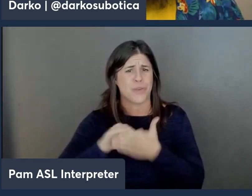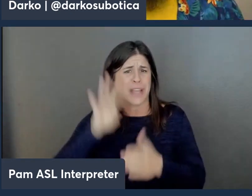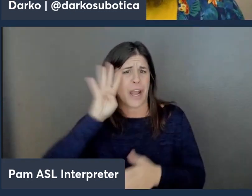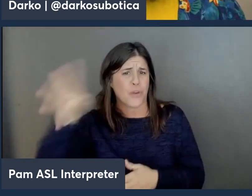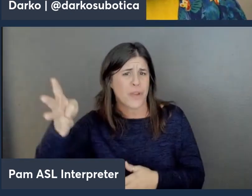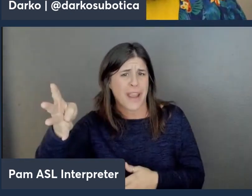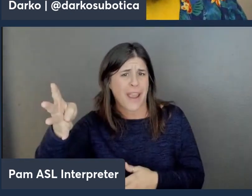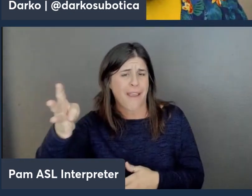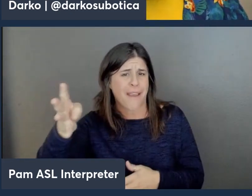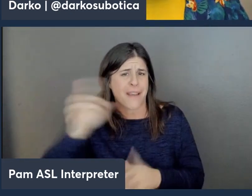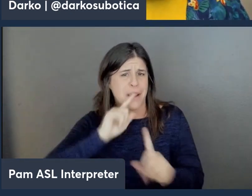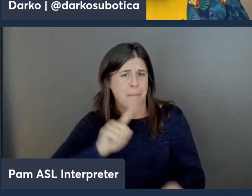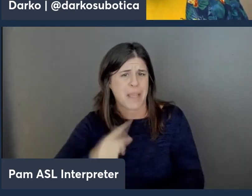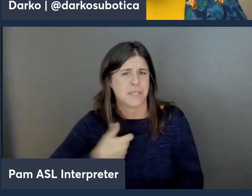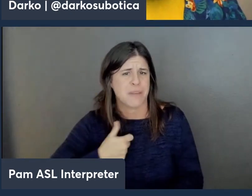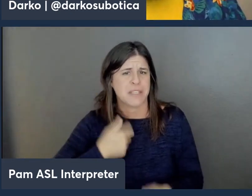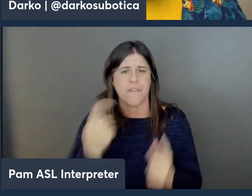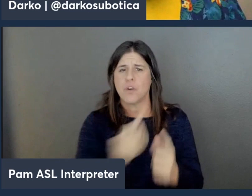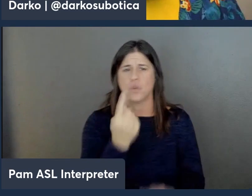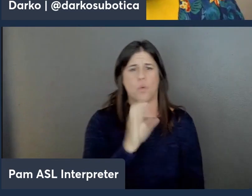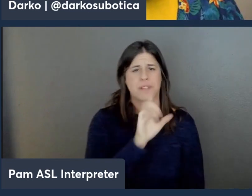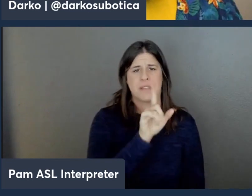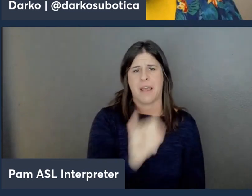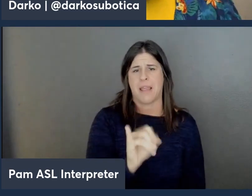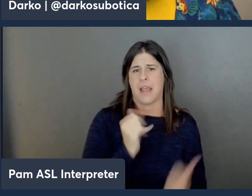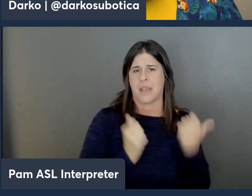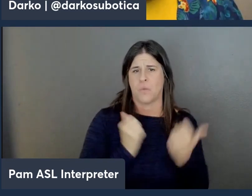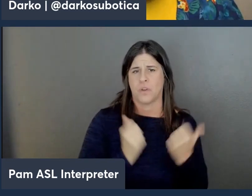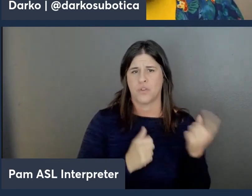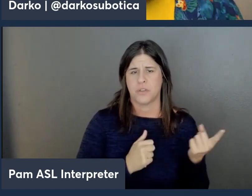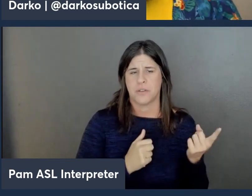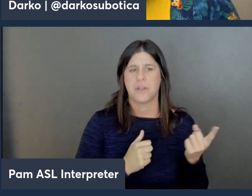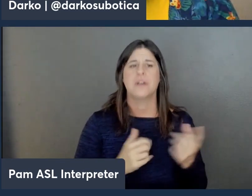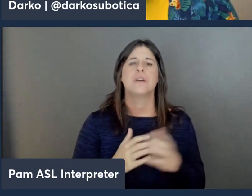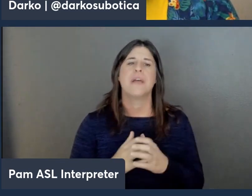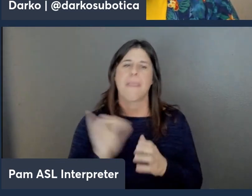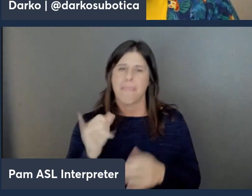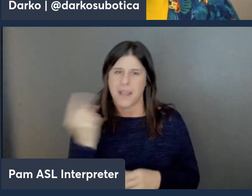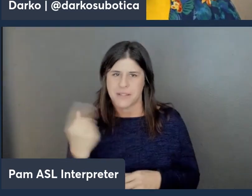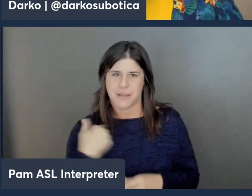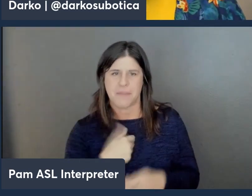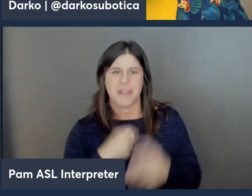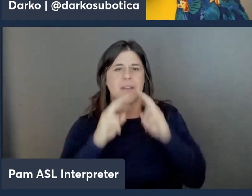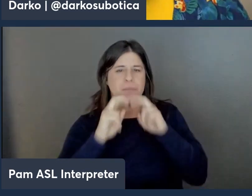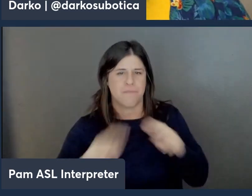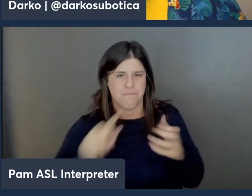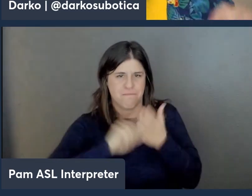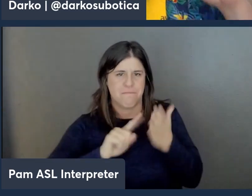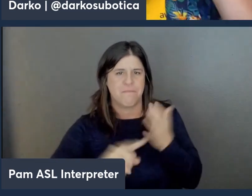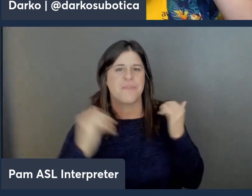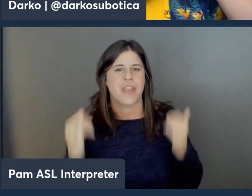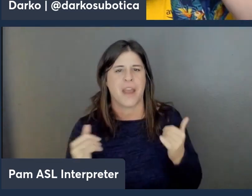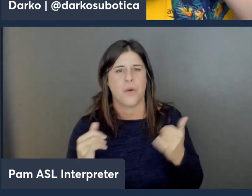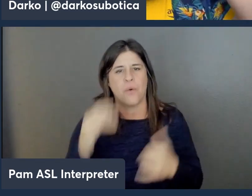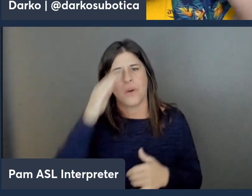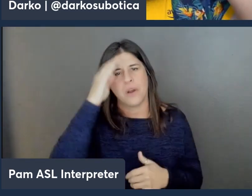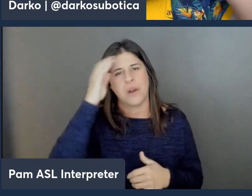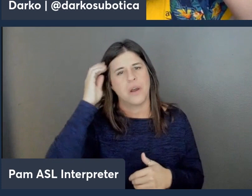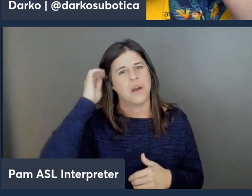or is it solely CLI in this case? So this is something that you're looking into, at this point in time, customers are asked for,